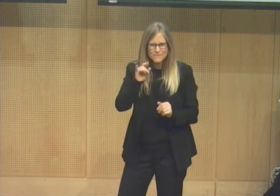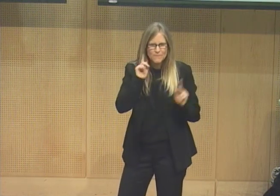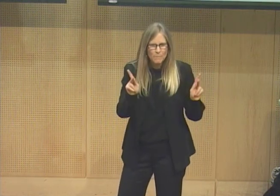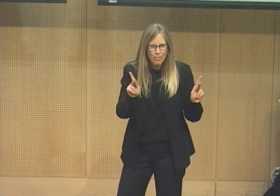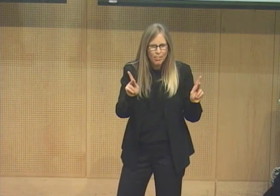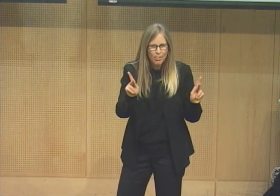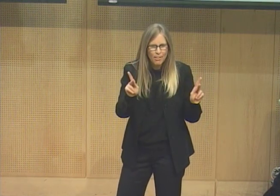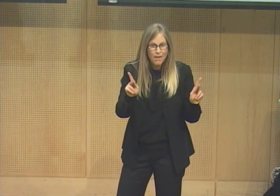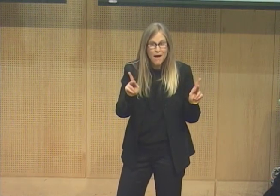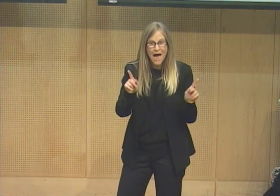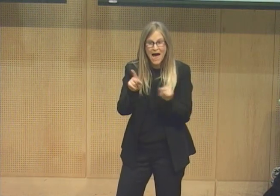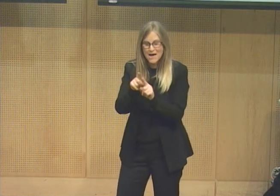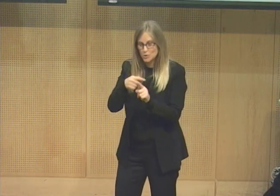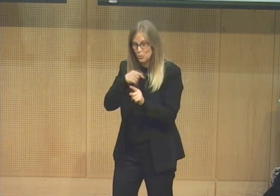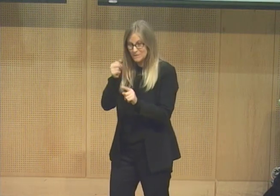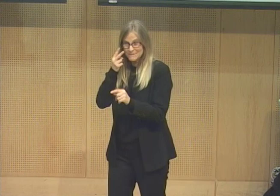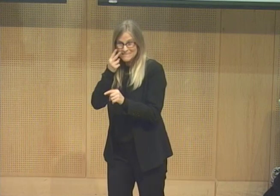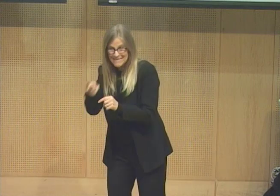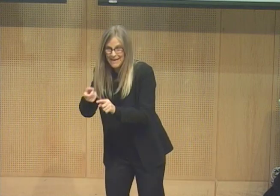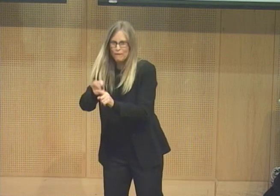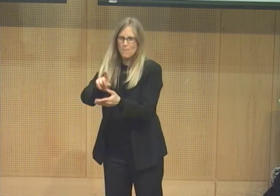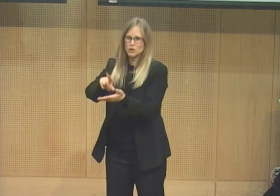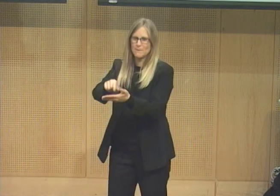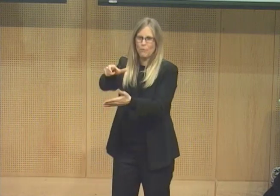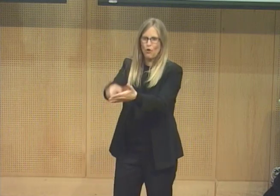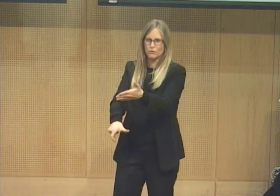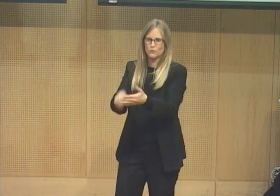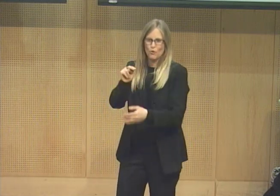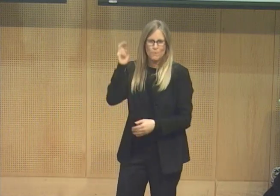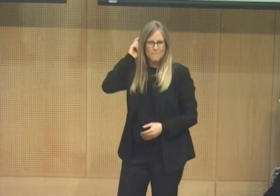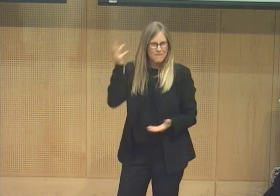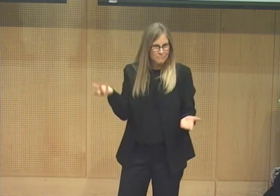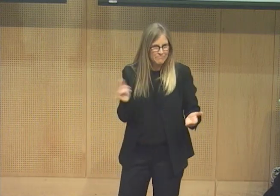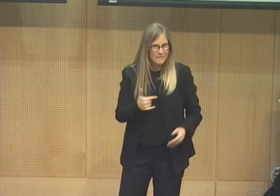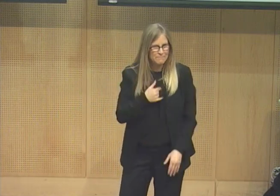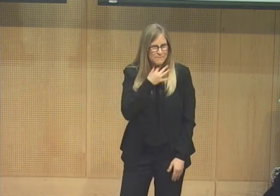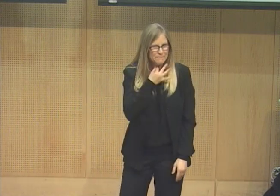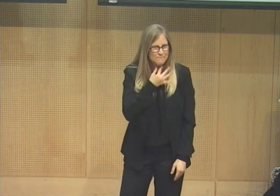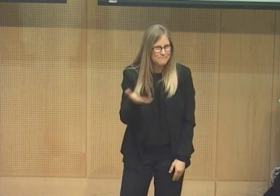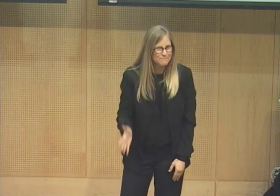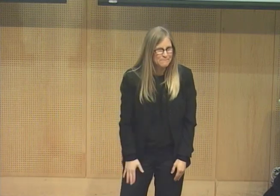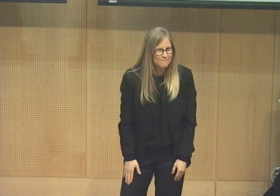as seen through newspaper articles published about cochlear implantation?